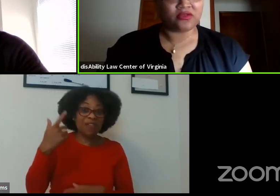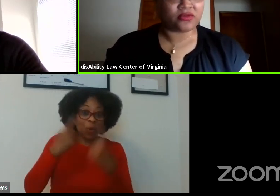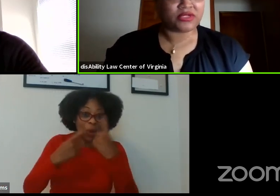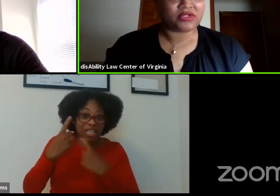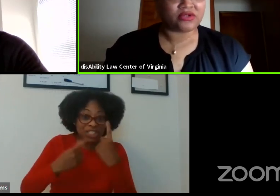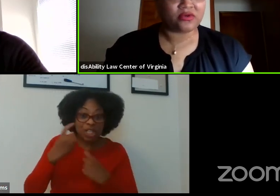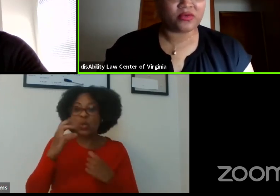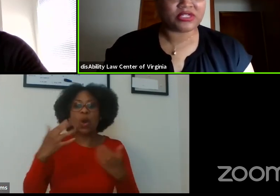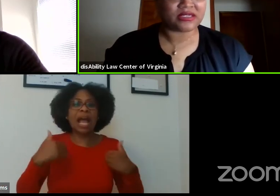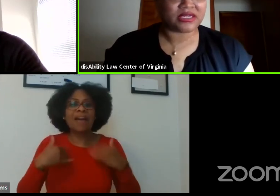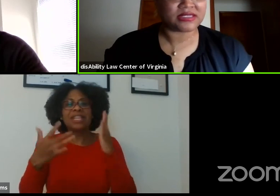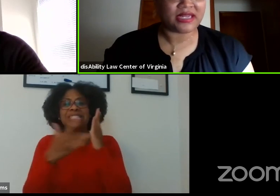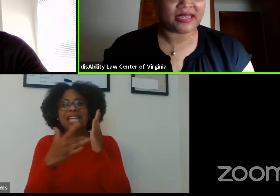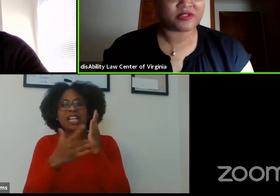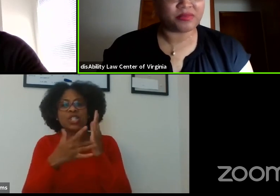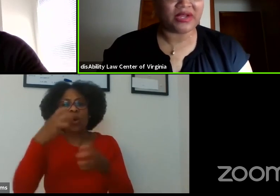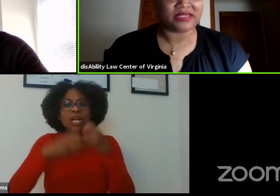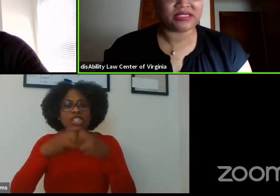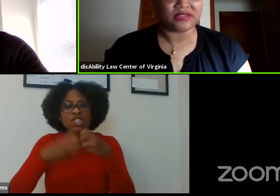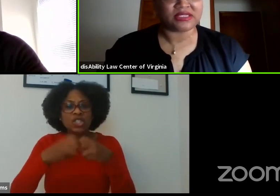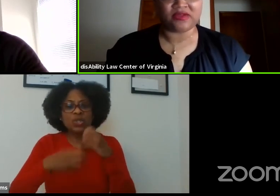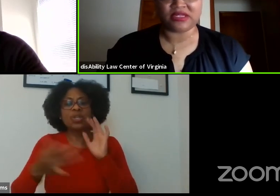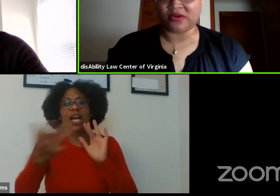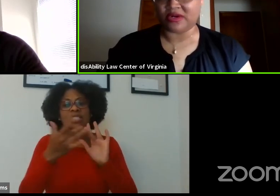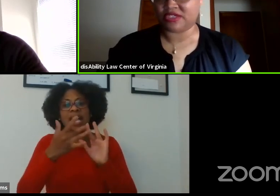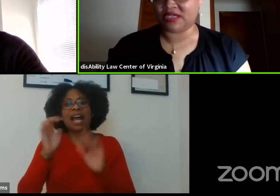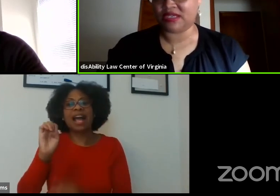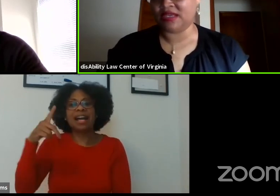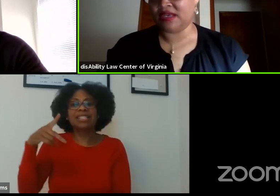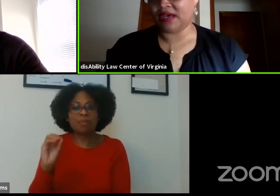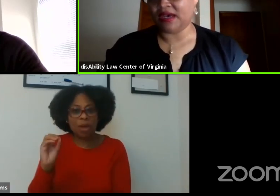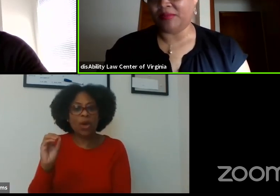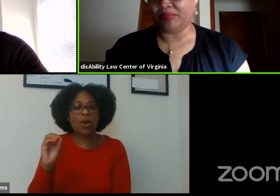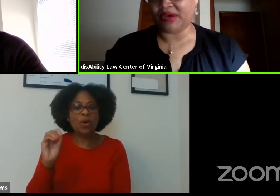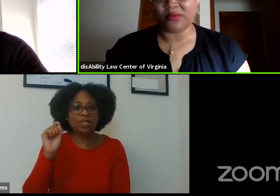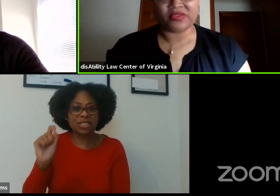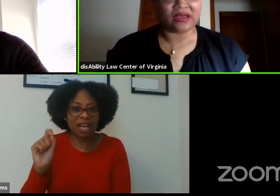feel free to reach out to us at expo@dLCV.org, but